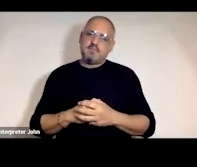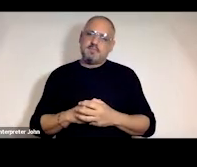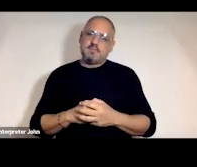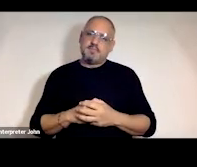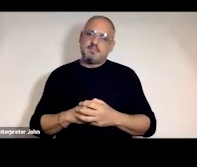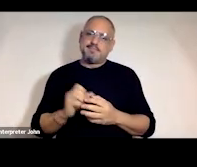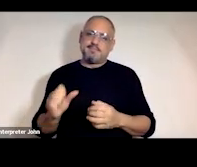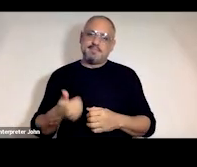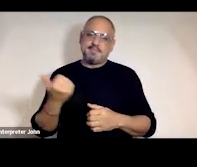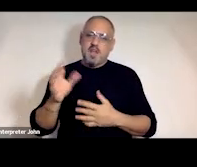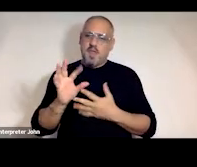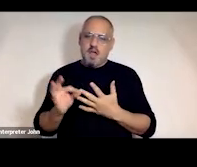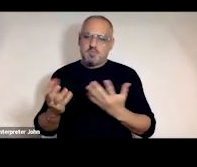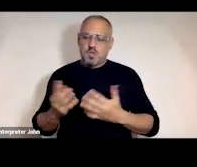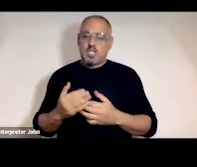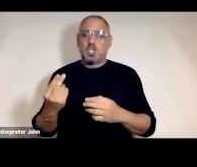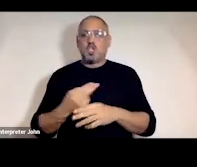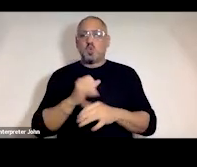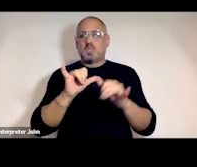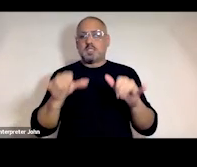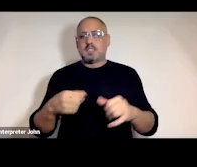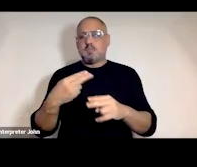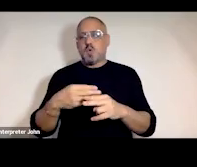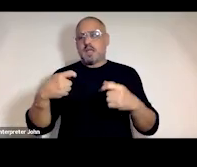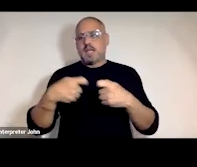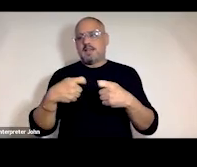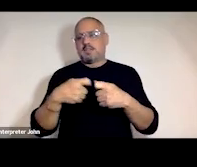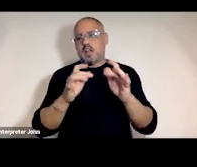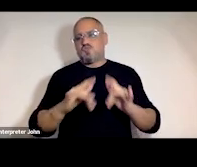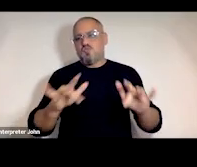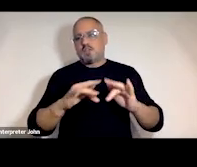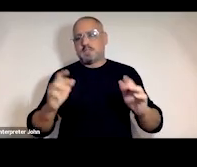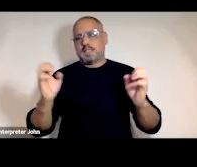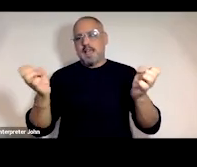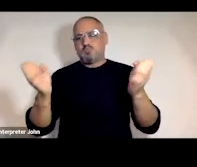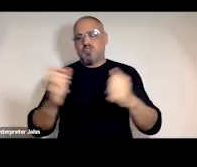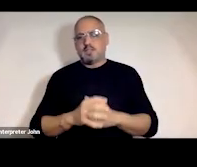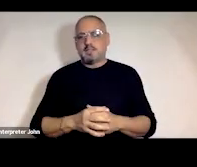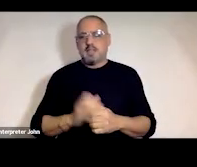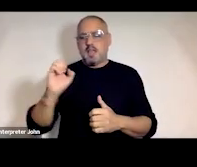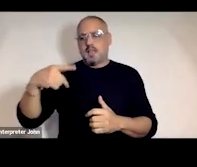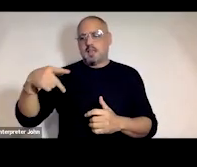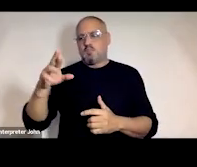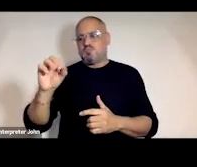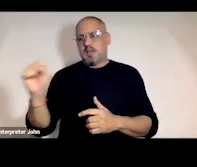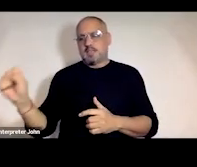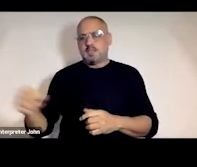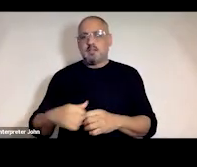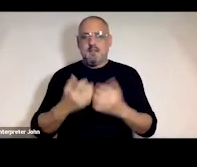The other option is to use a system called Electronic Records Express. This is a free system that allows representatives